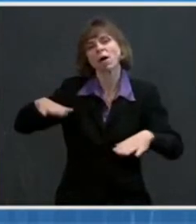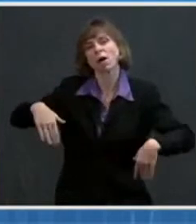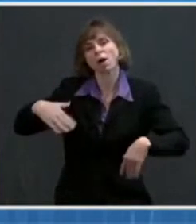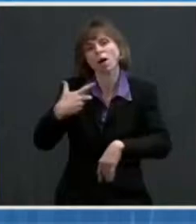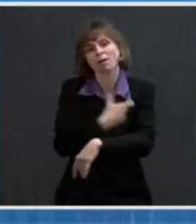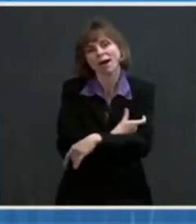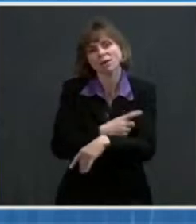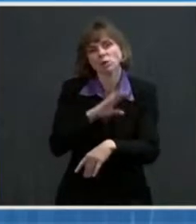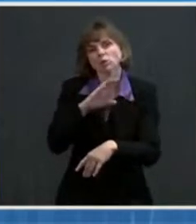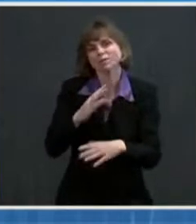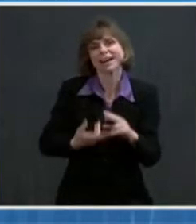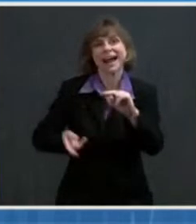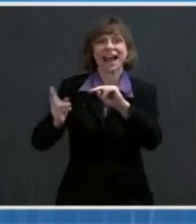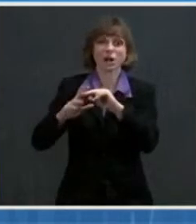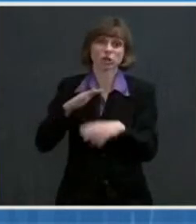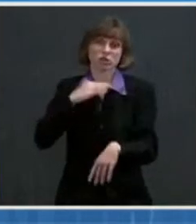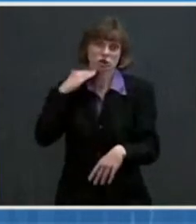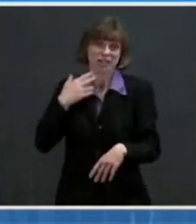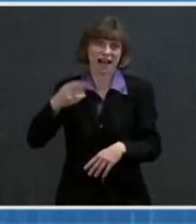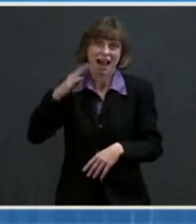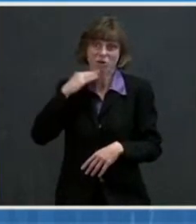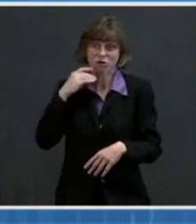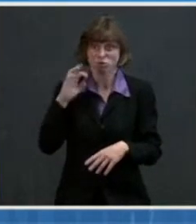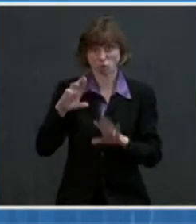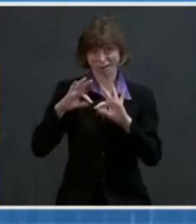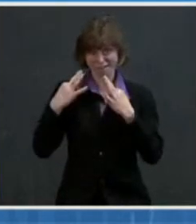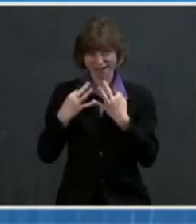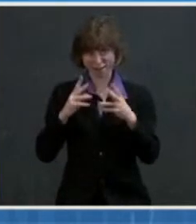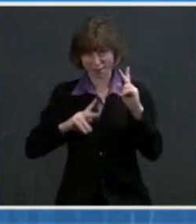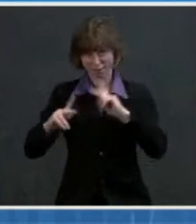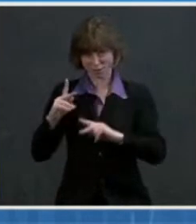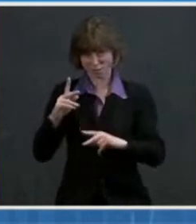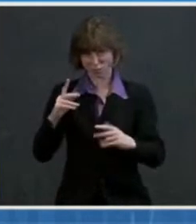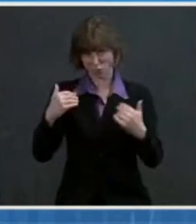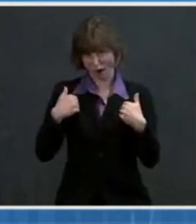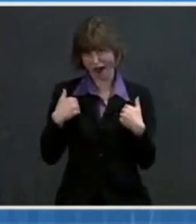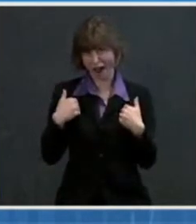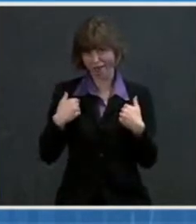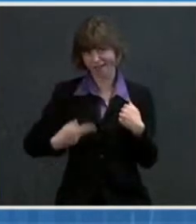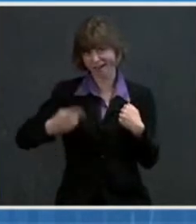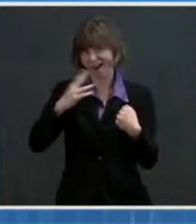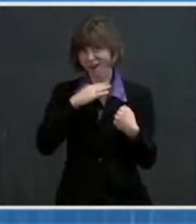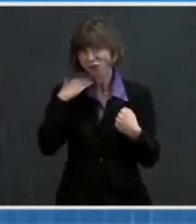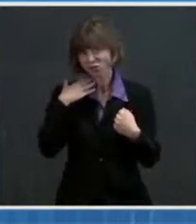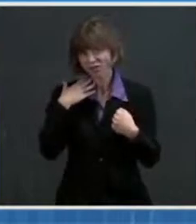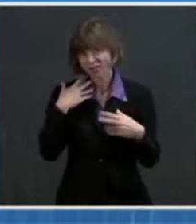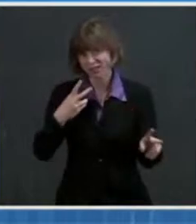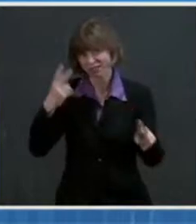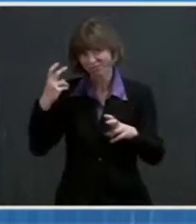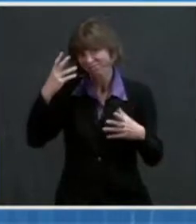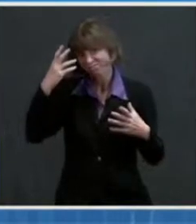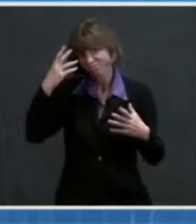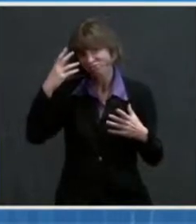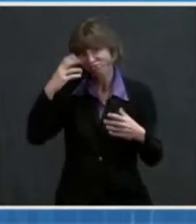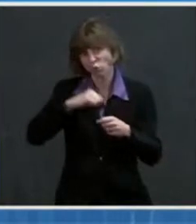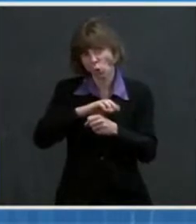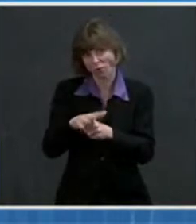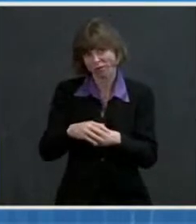WHEN VISITING WITH UNVACCINATED PEOPLE THROUGH THE INCREASED RISK OF SEVERE COVID-19 OR